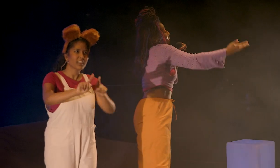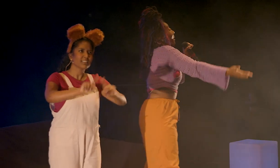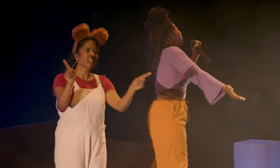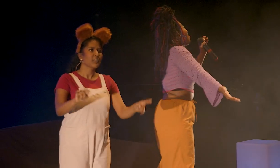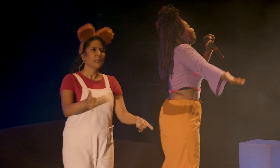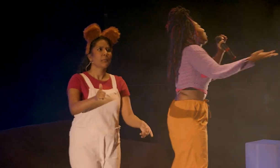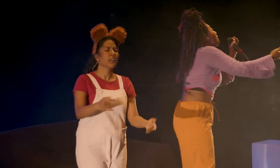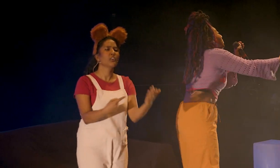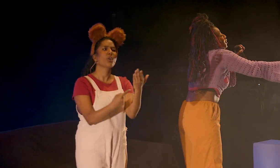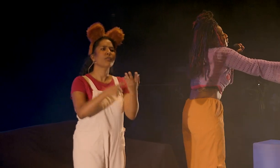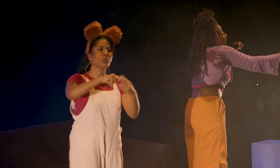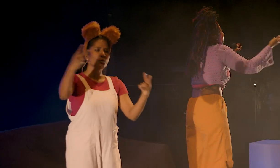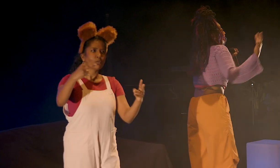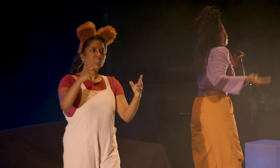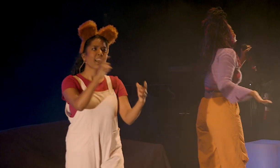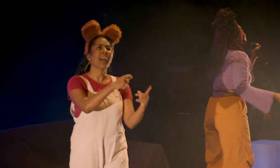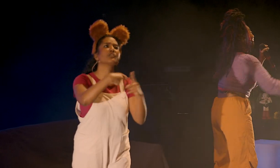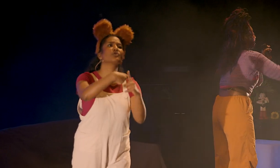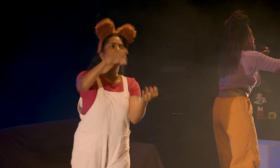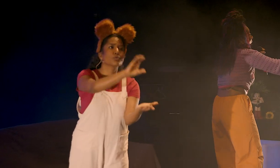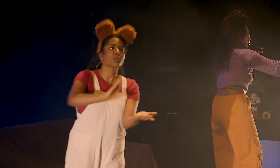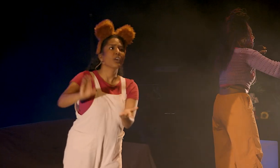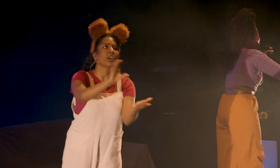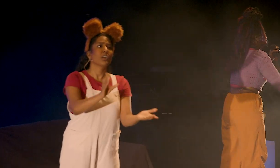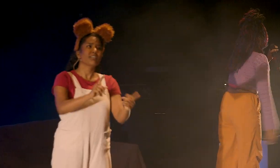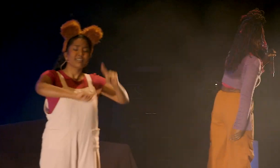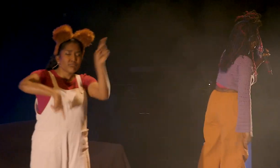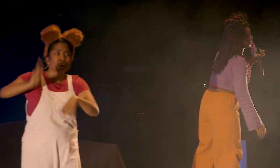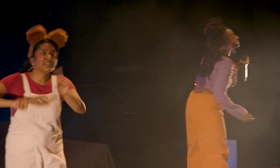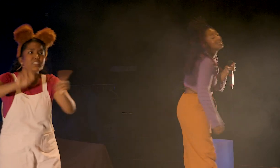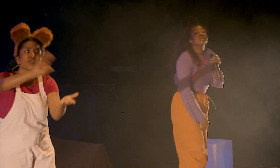Tofu and noodles and katsu sauce. I mean there's loads of different jars, babes.